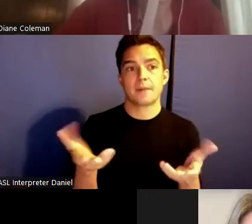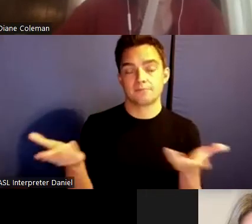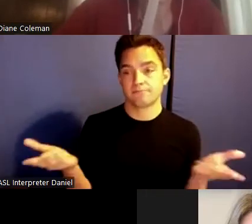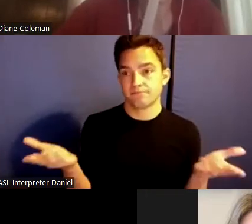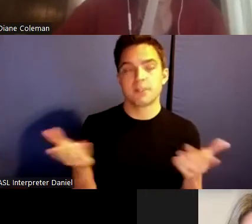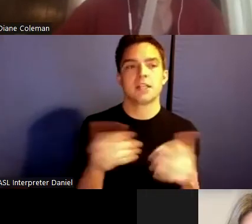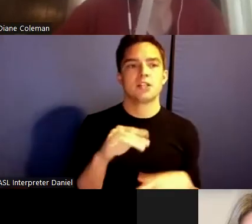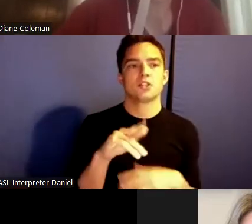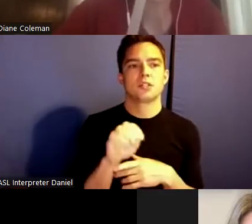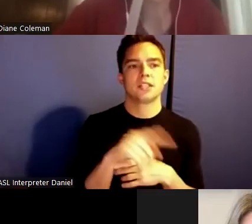will have you begin.